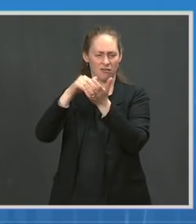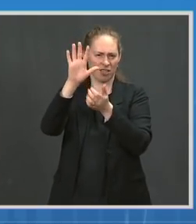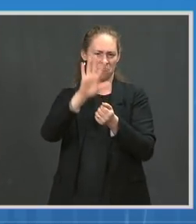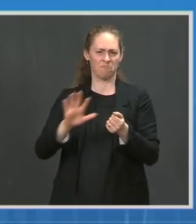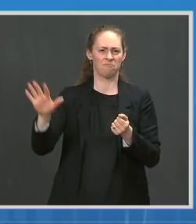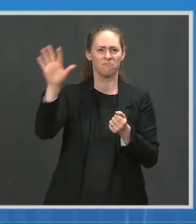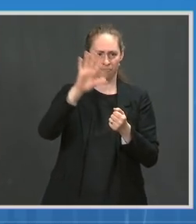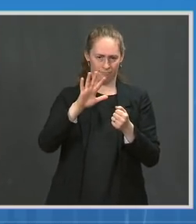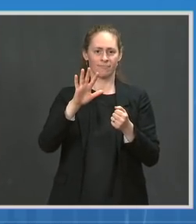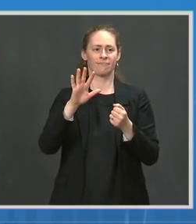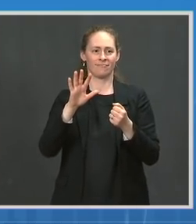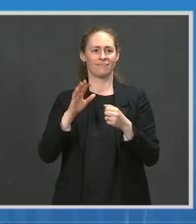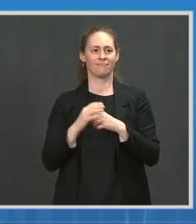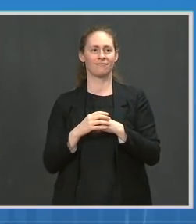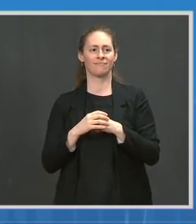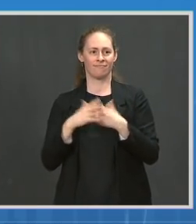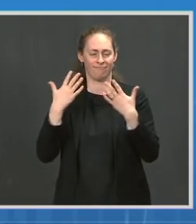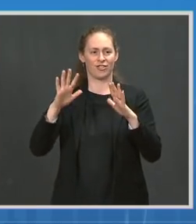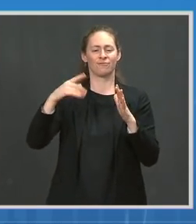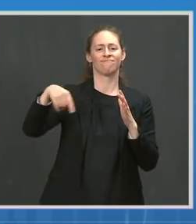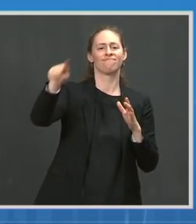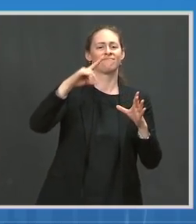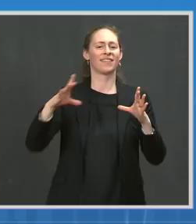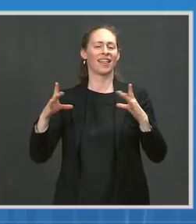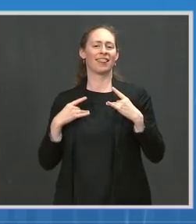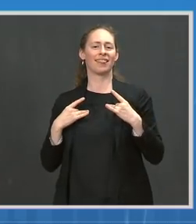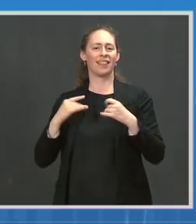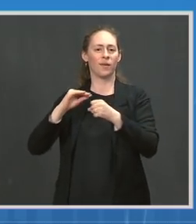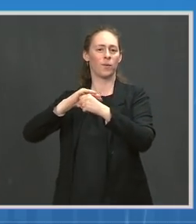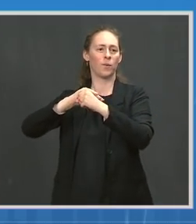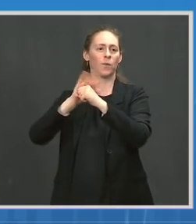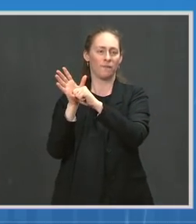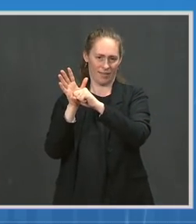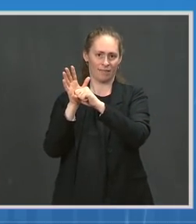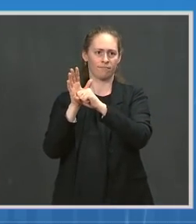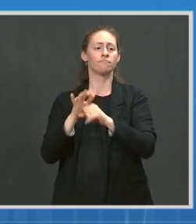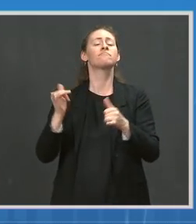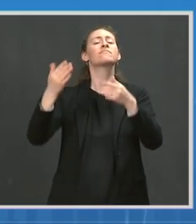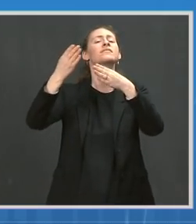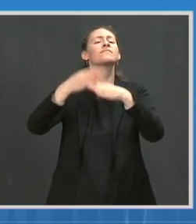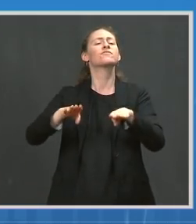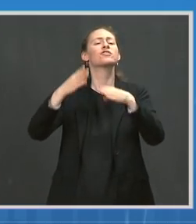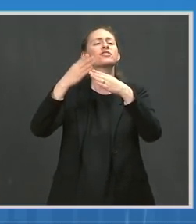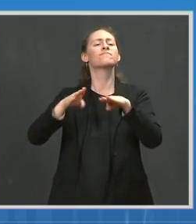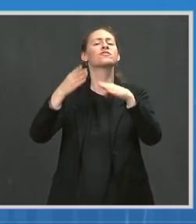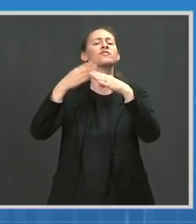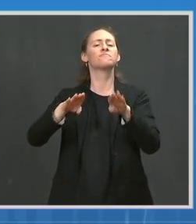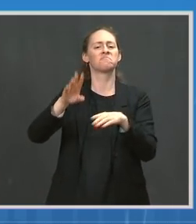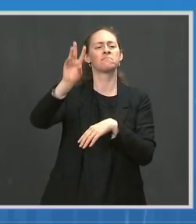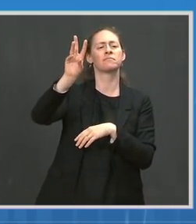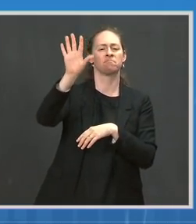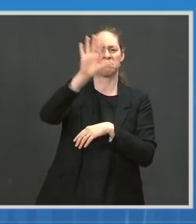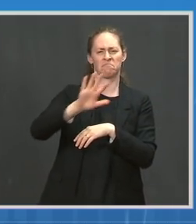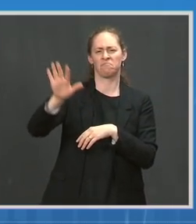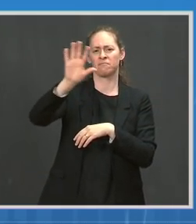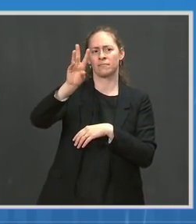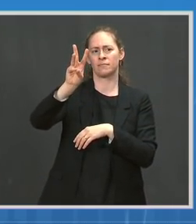Our seven-day average is up to over 67,440 per day. For context: One month ago,